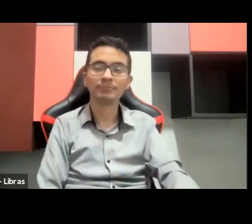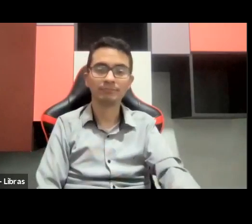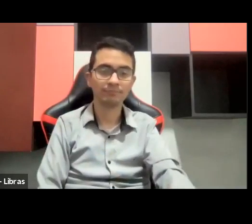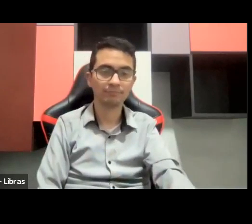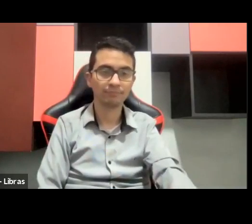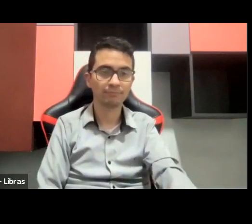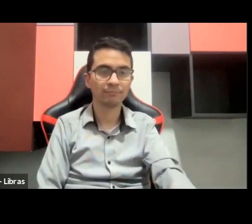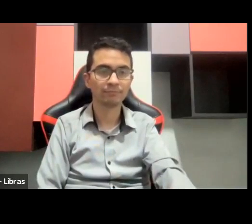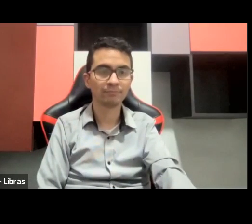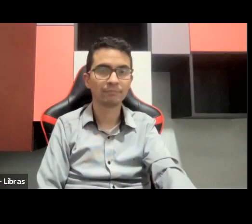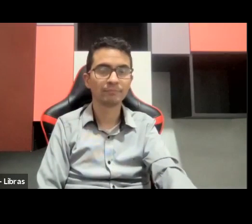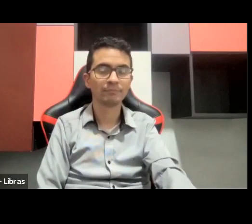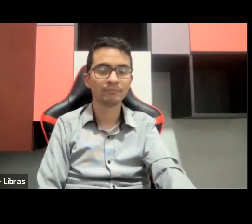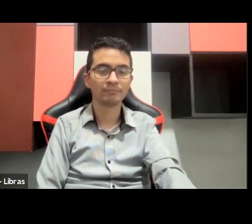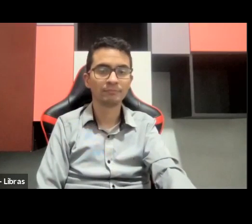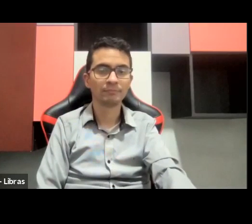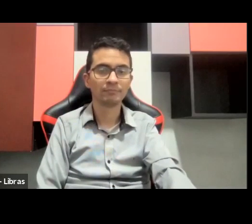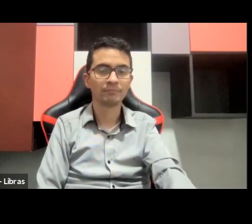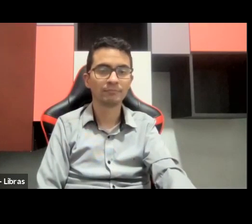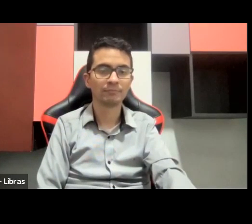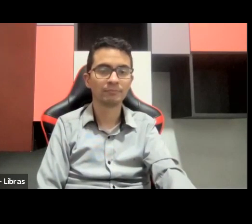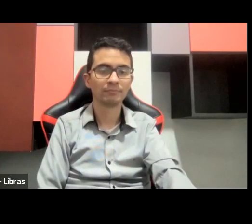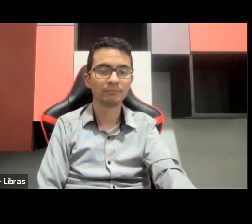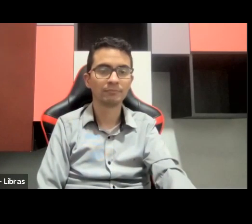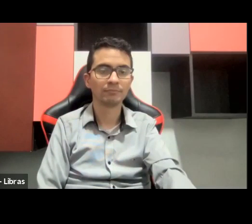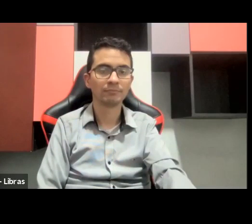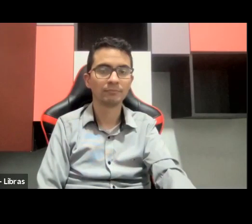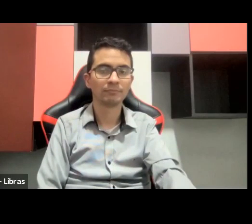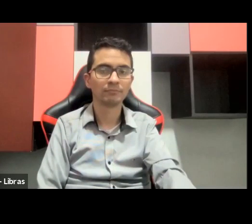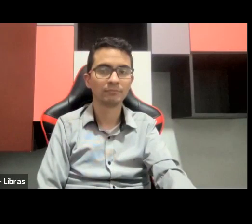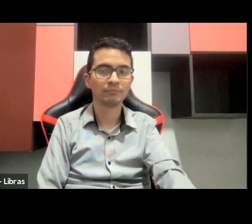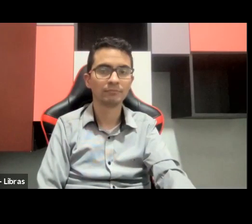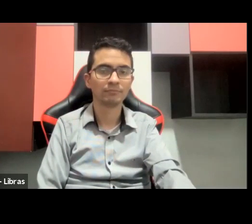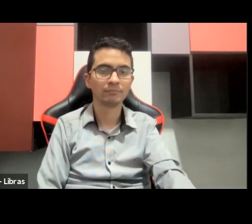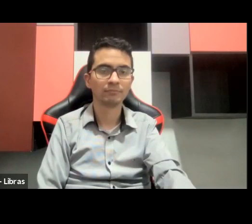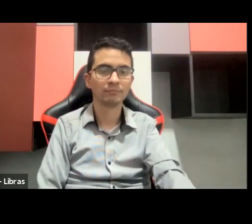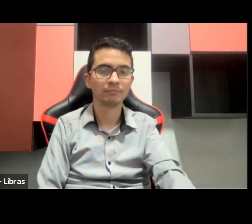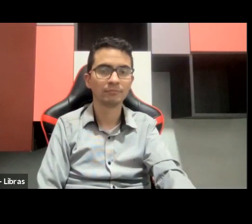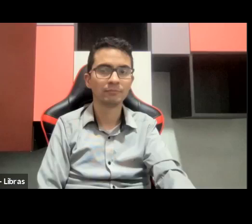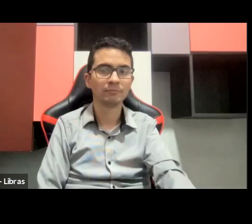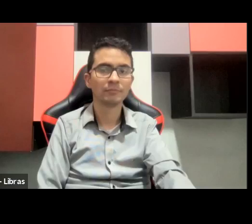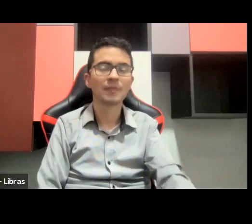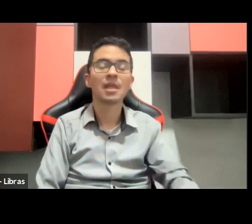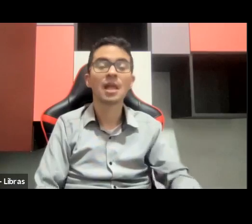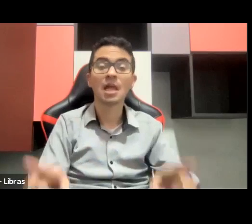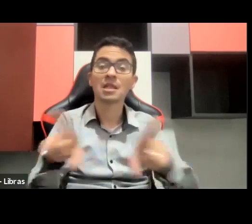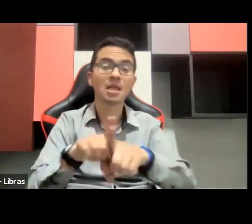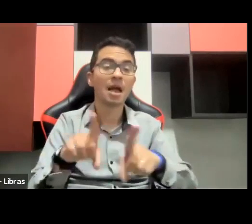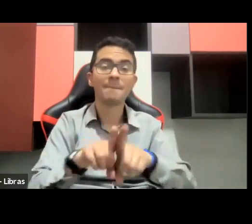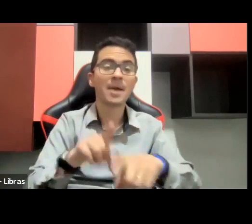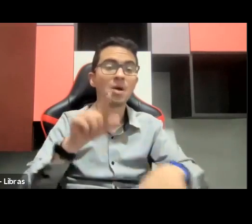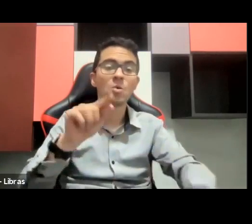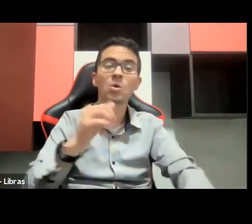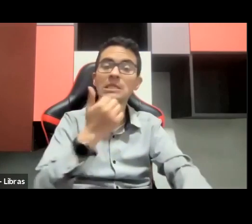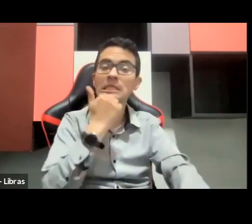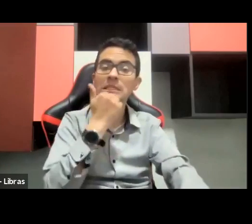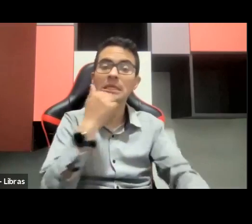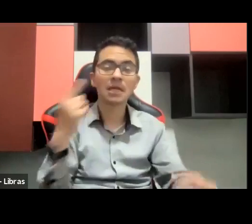Sweet. Climb child, this was. s one of the fathers s one of the fathers, or this s one of the fathers, or these kind of organization.